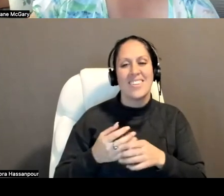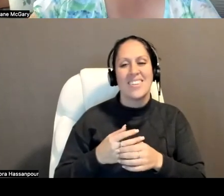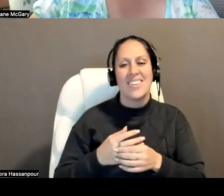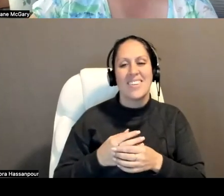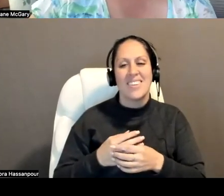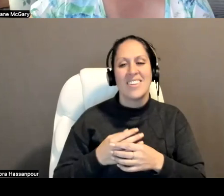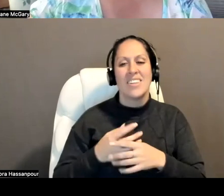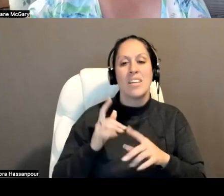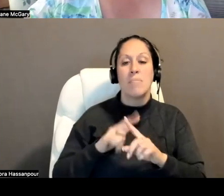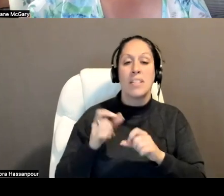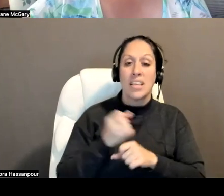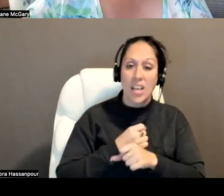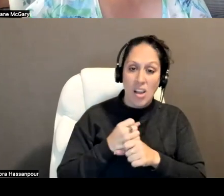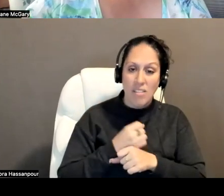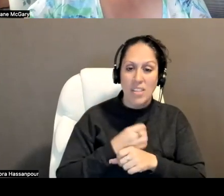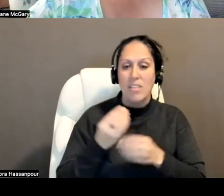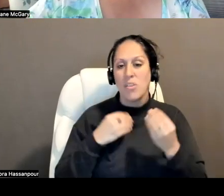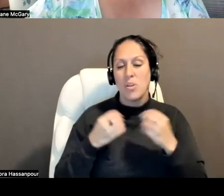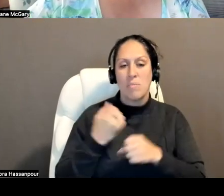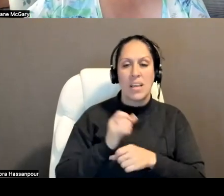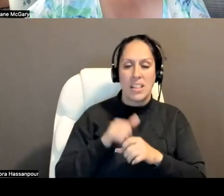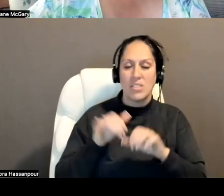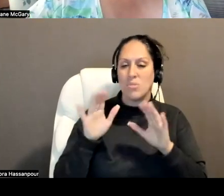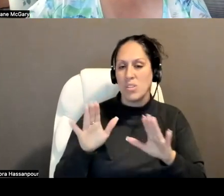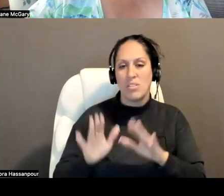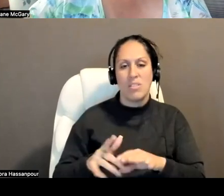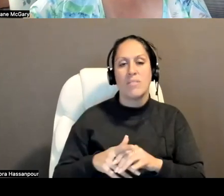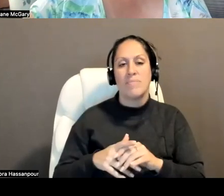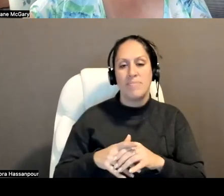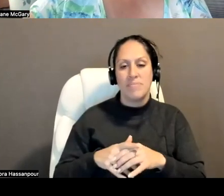But the coffee and the and the food making, that's wonderful, I can definitely see that.